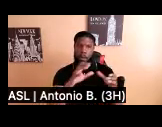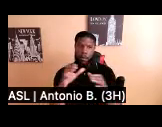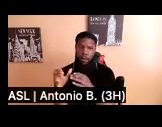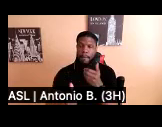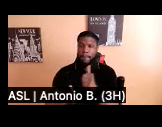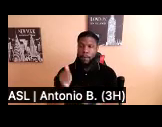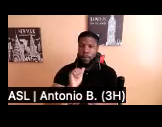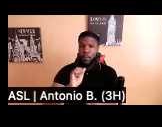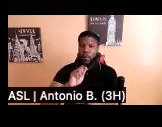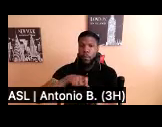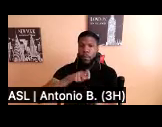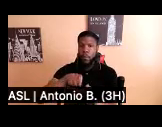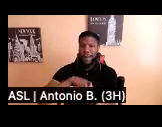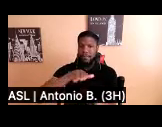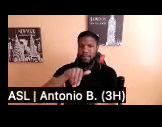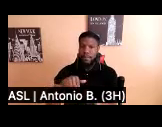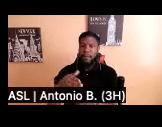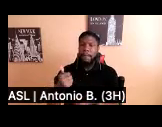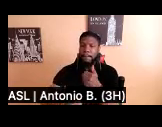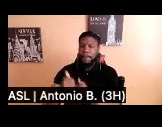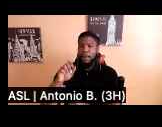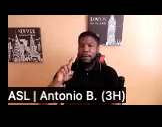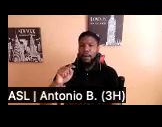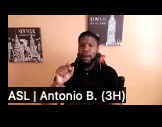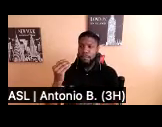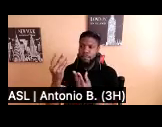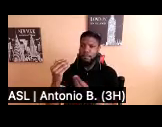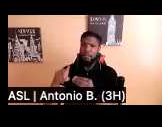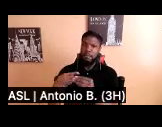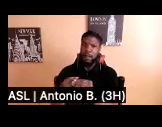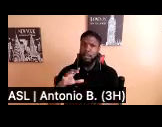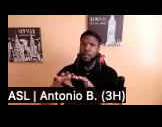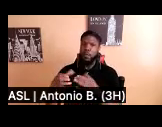that I received from this group or about this group, was in their role as a classroom teacher.